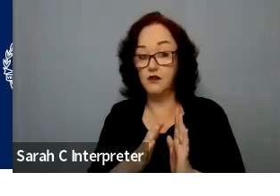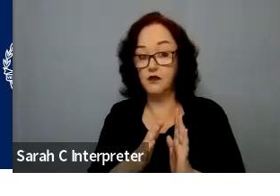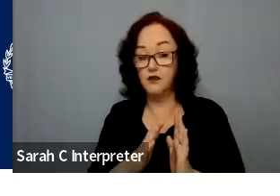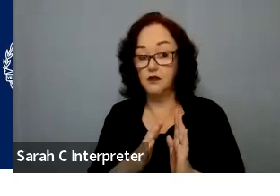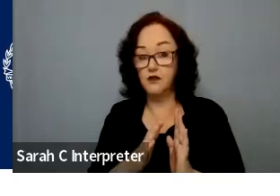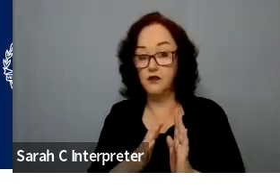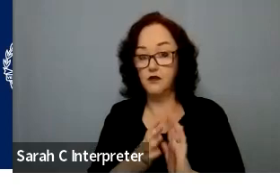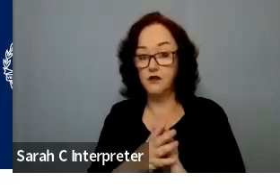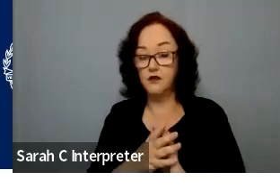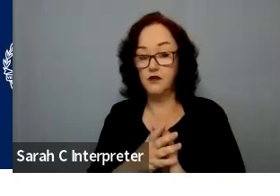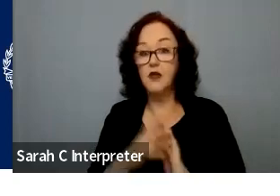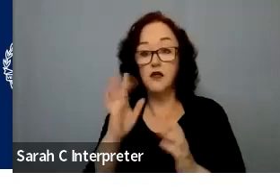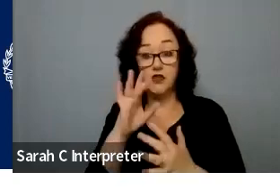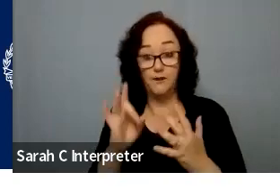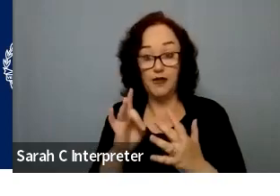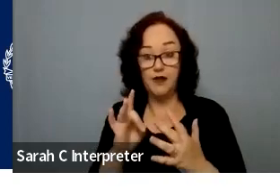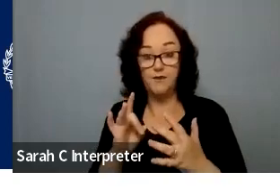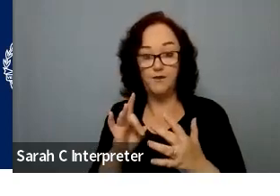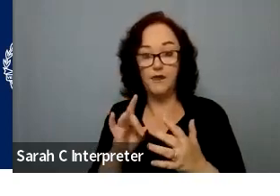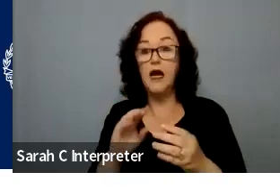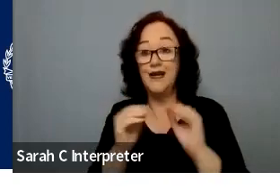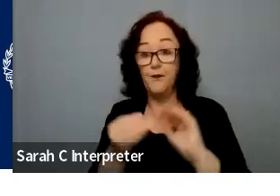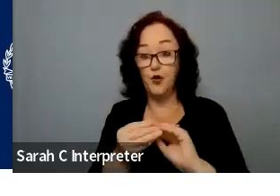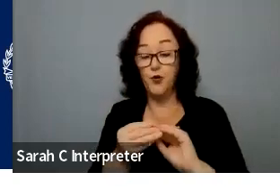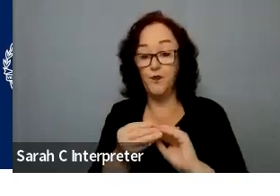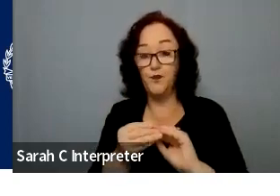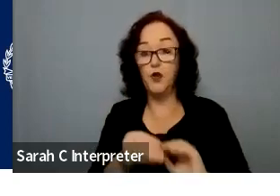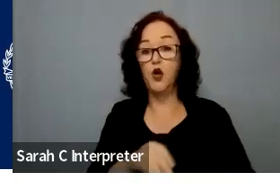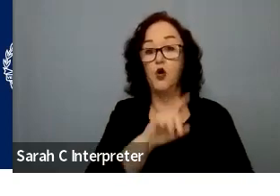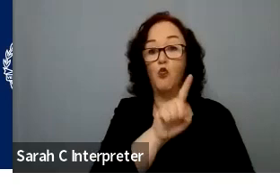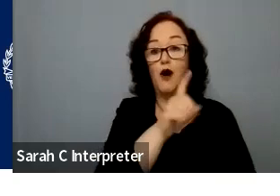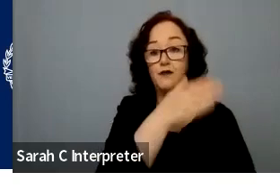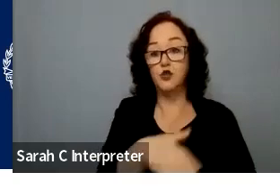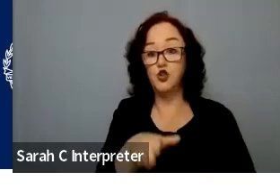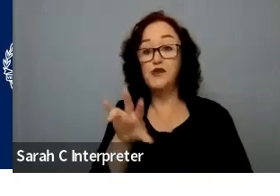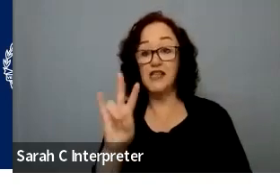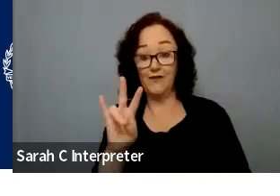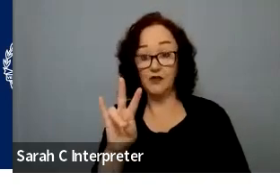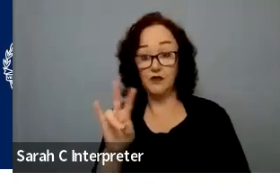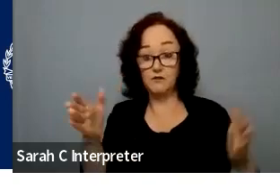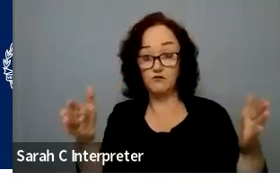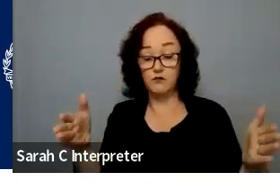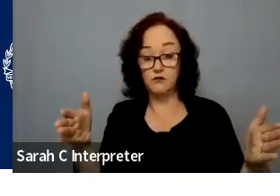a number between one and seven, you know, that illustrates what their level of comfort is,